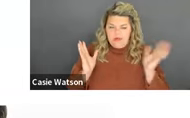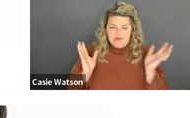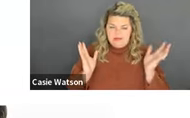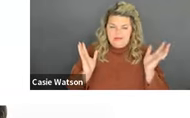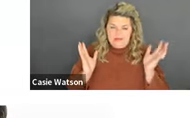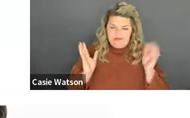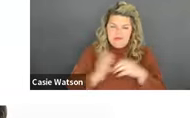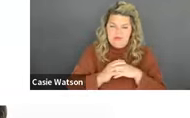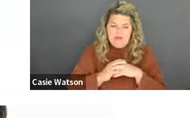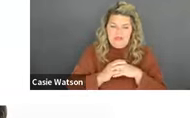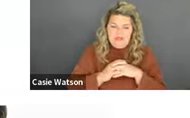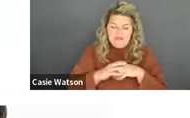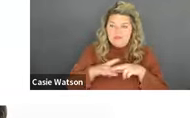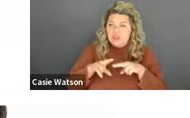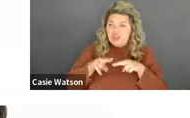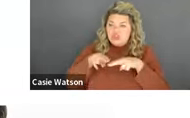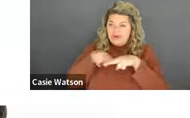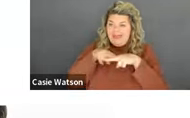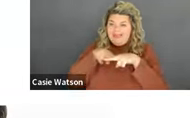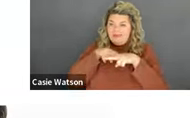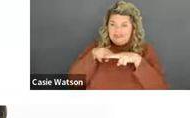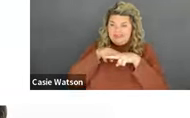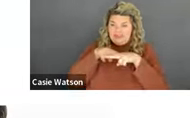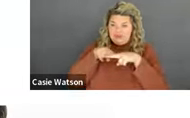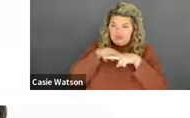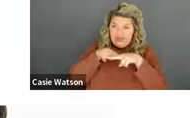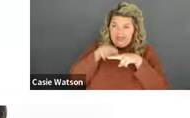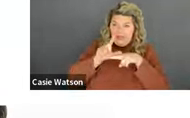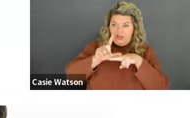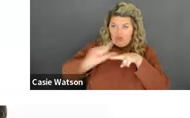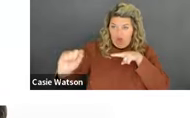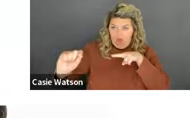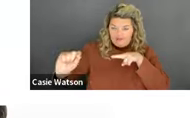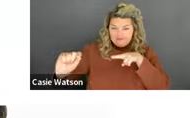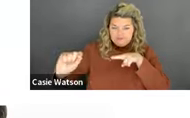amongst the Deaf community, is train, which is this, train gone.